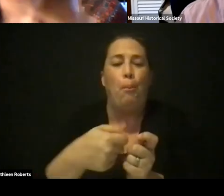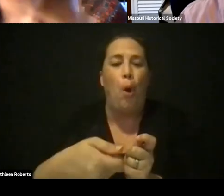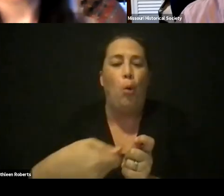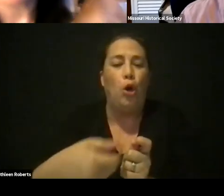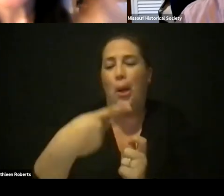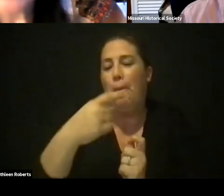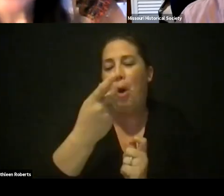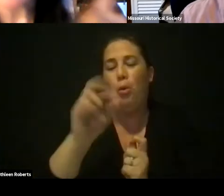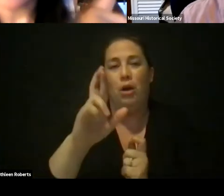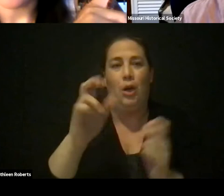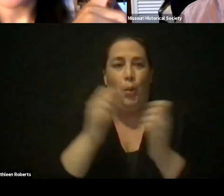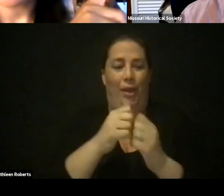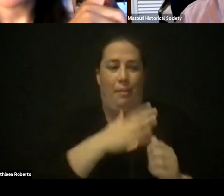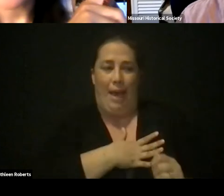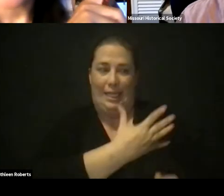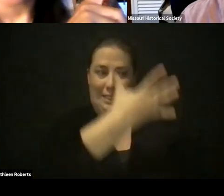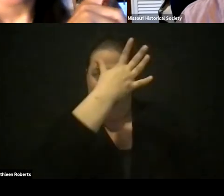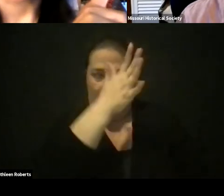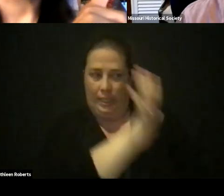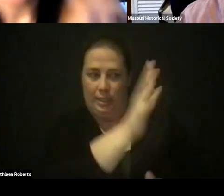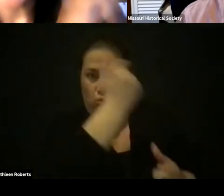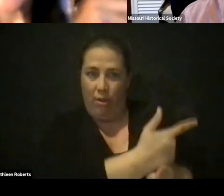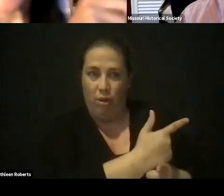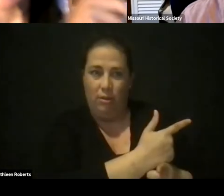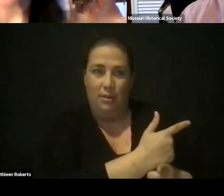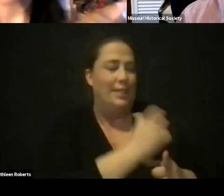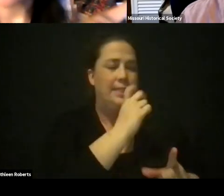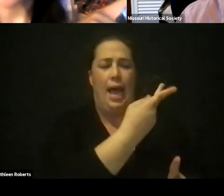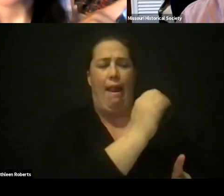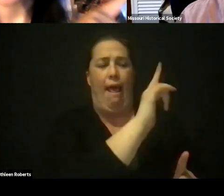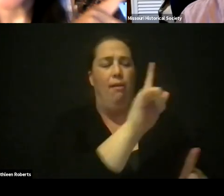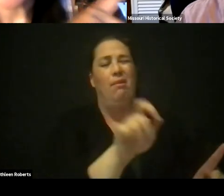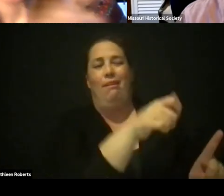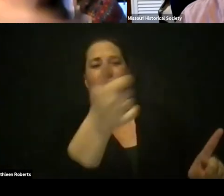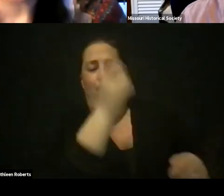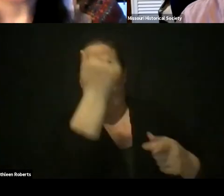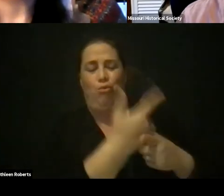And then in my generation, we started to be interested again and say, you know, we want to learn the language, you want to